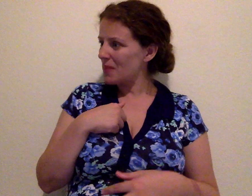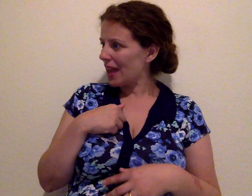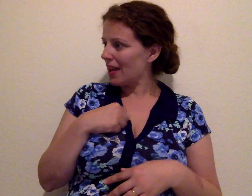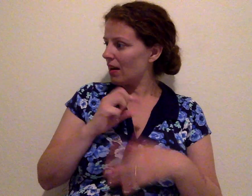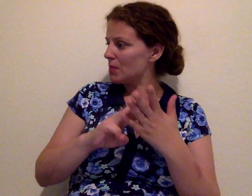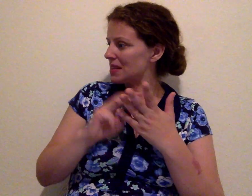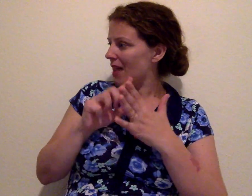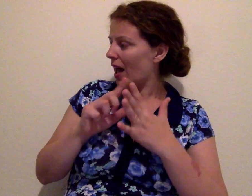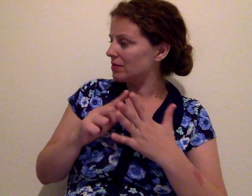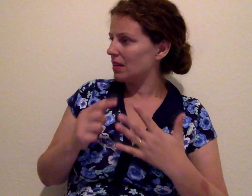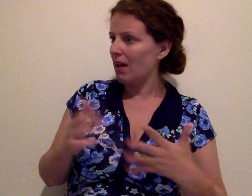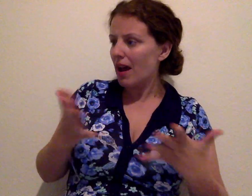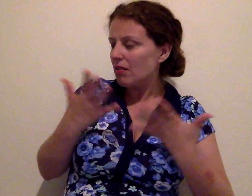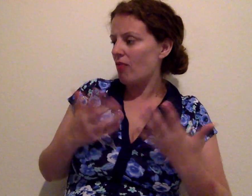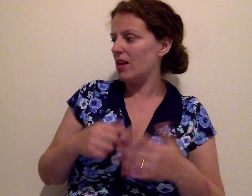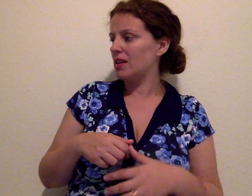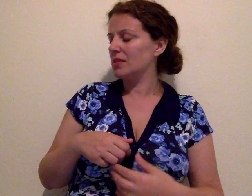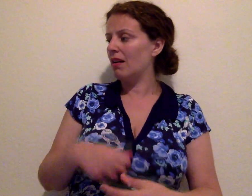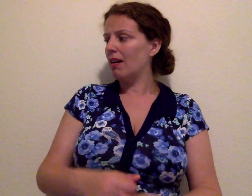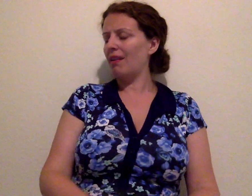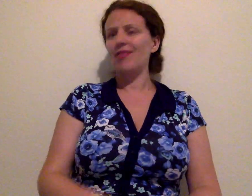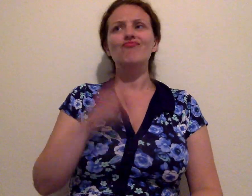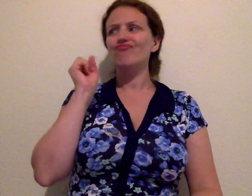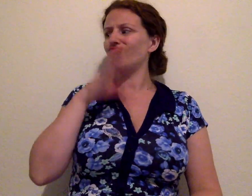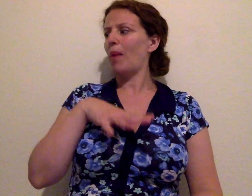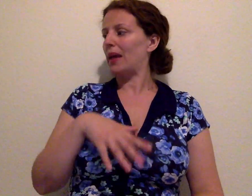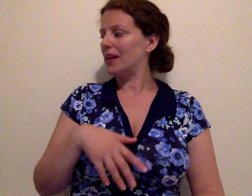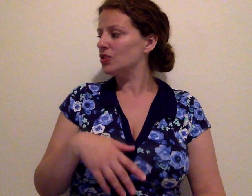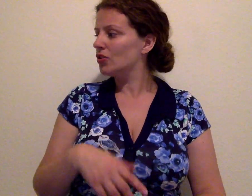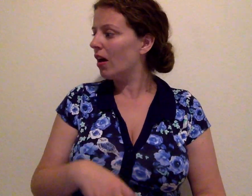"Me Mr Elton encourage, rubbish."